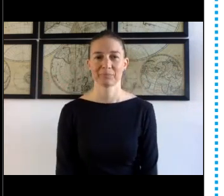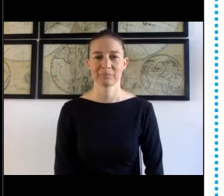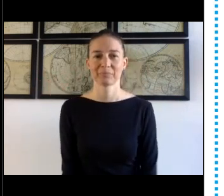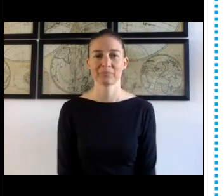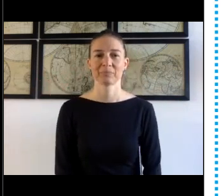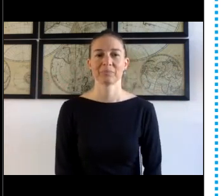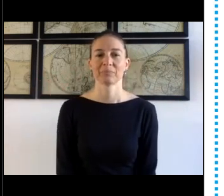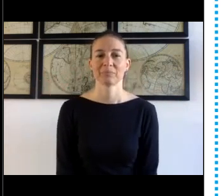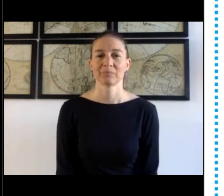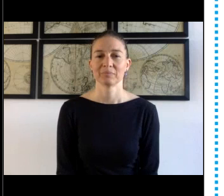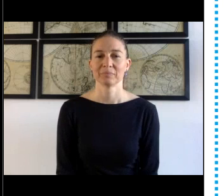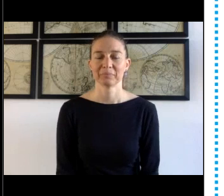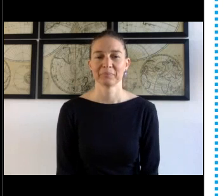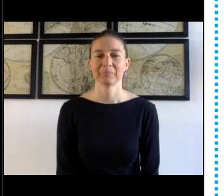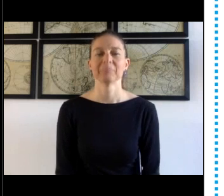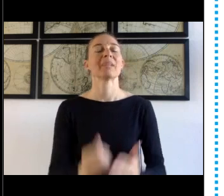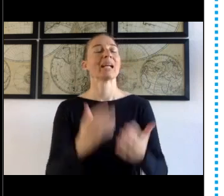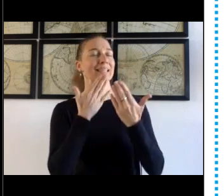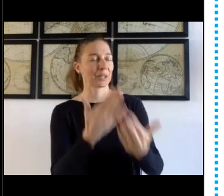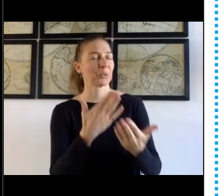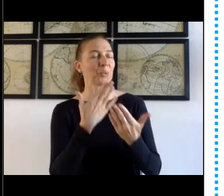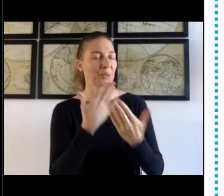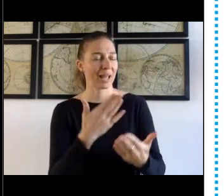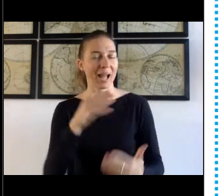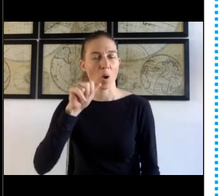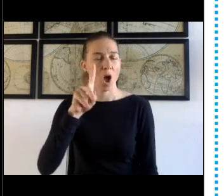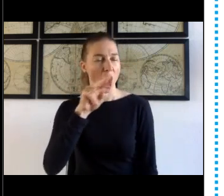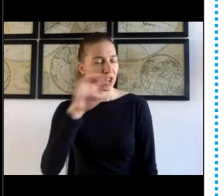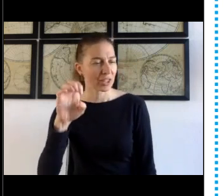Thank you. I hope that everyone can hear me well.